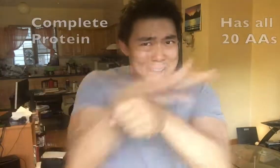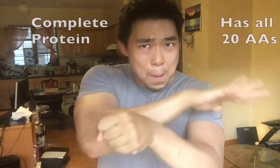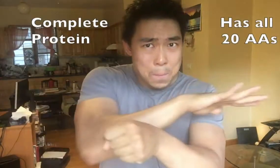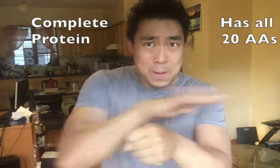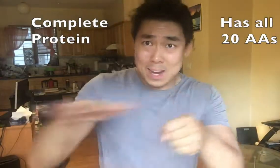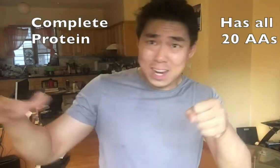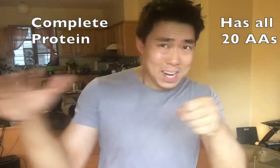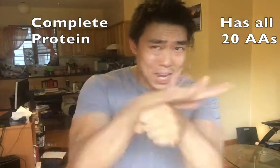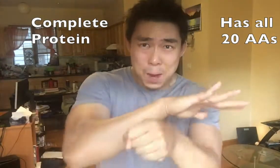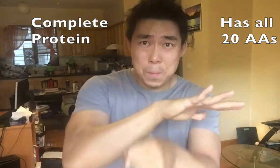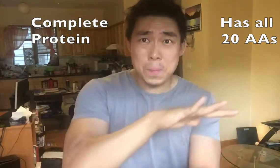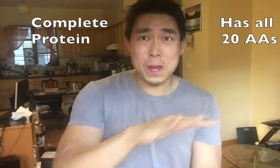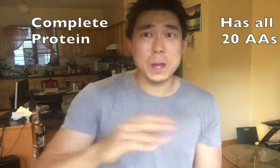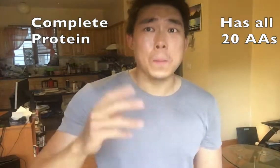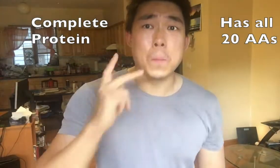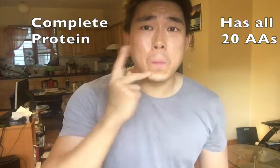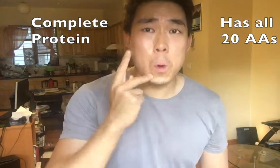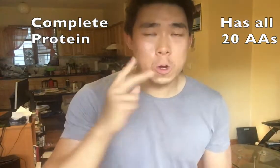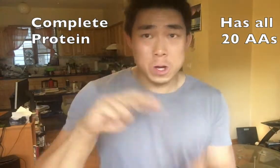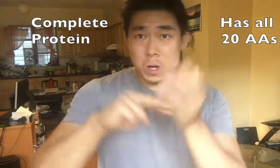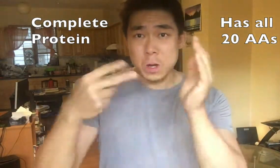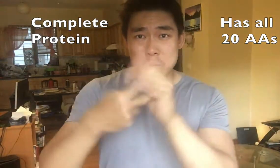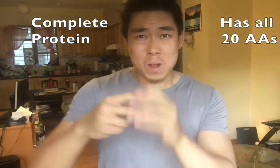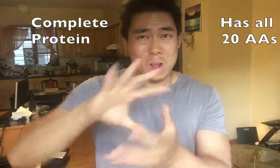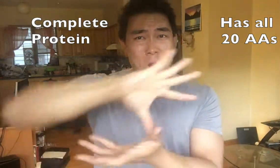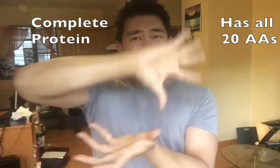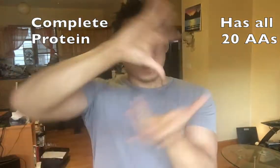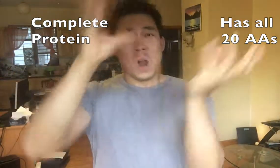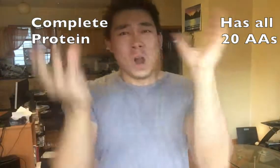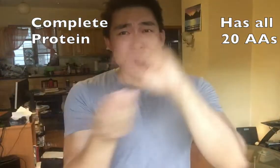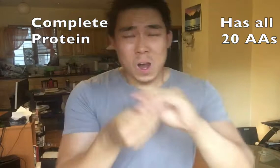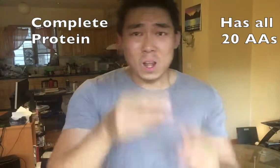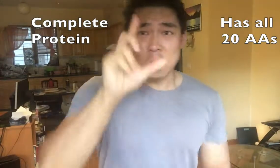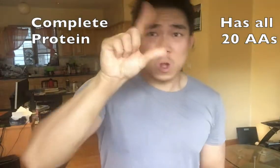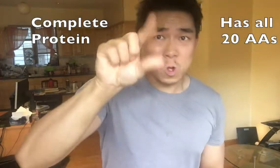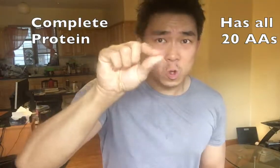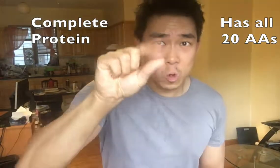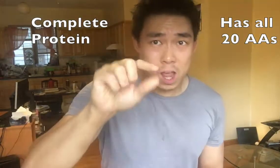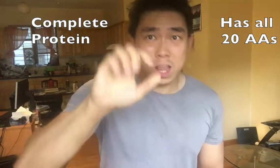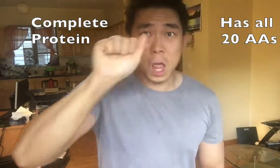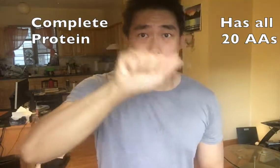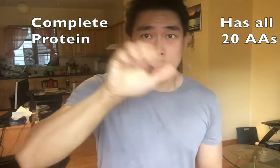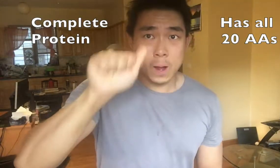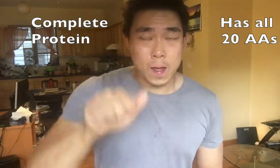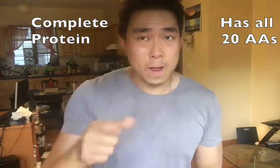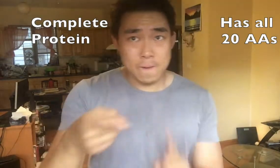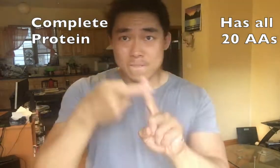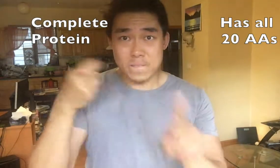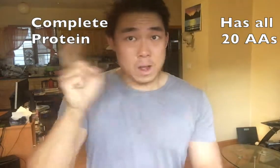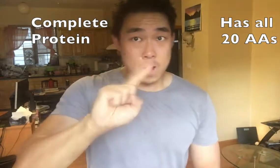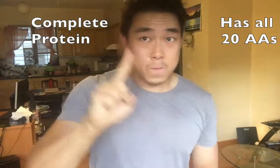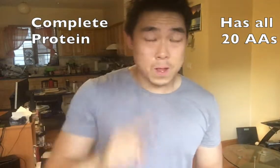Complete protein means you get all of the amino acids including essential amino acids.